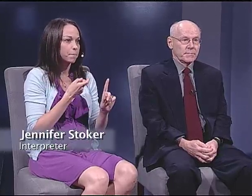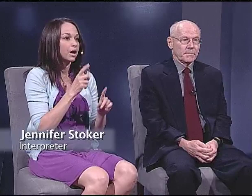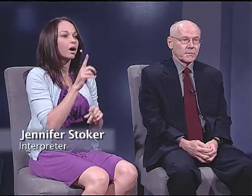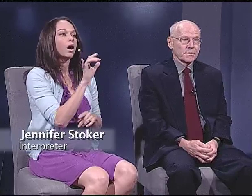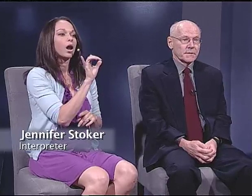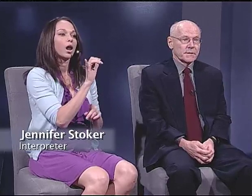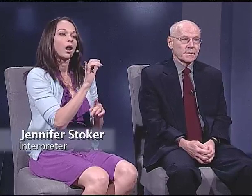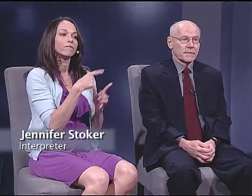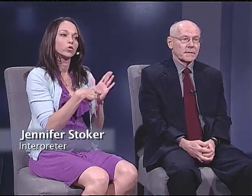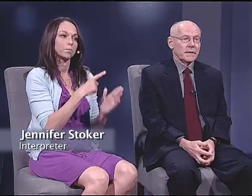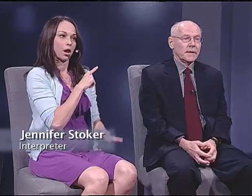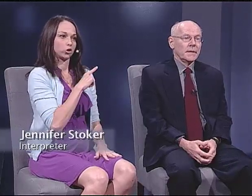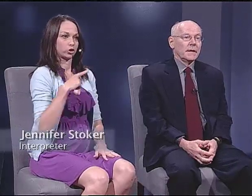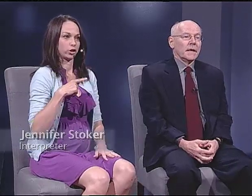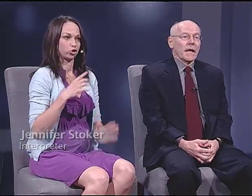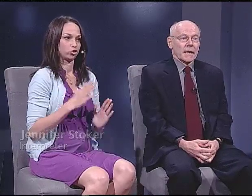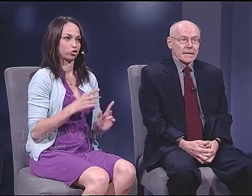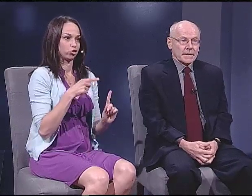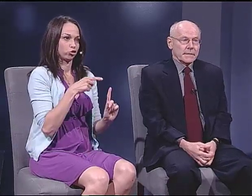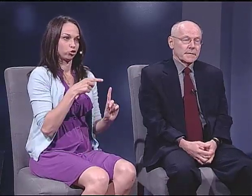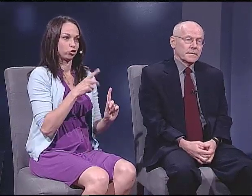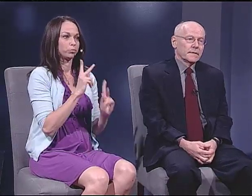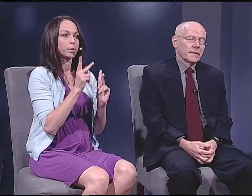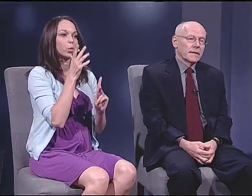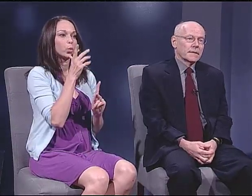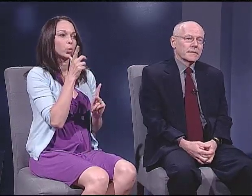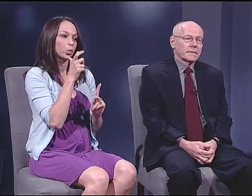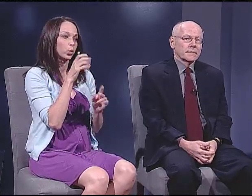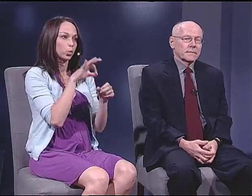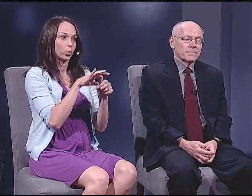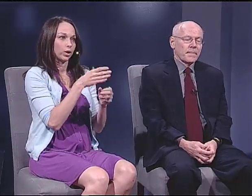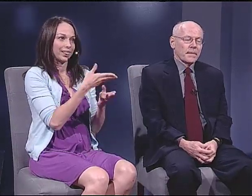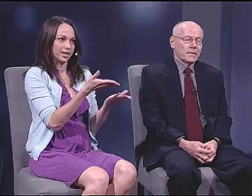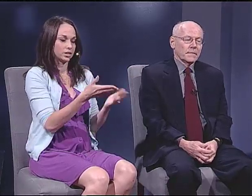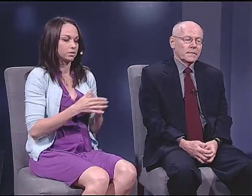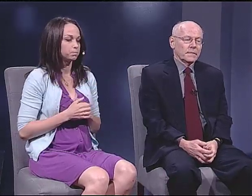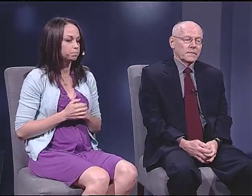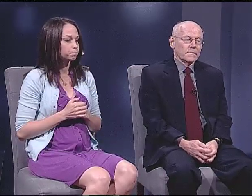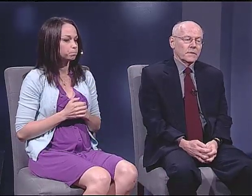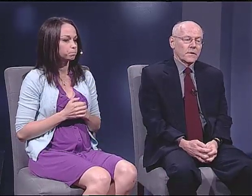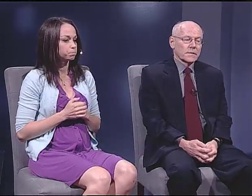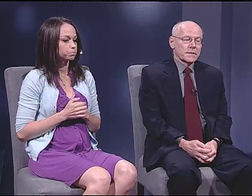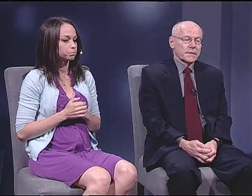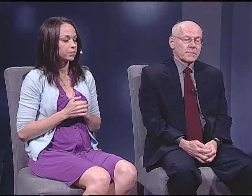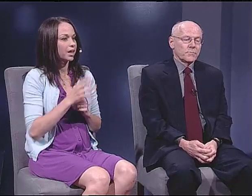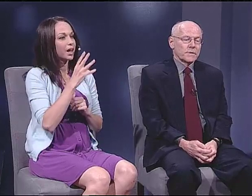by persons that are elected and laws that would,